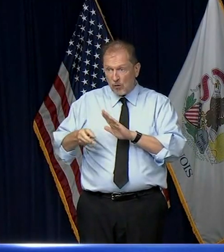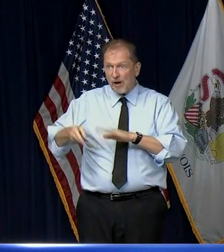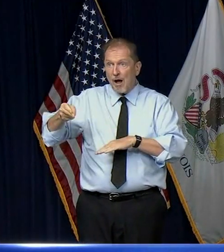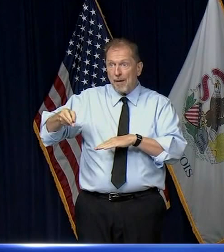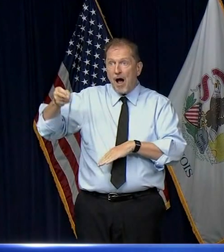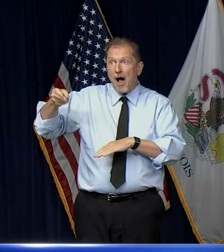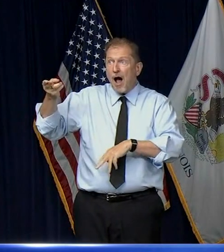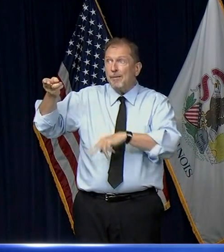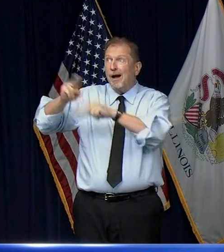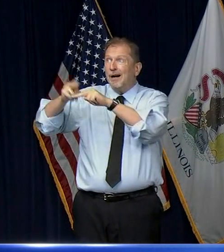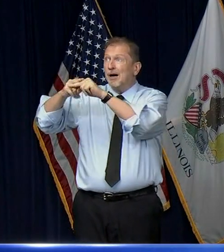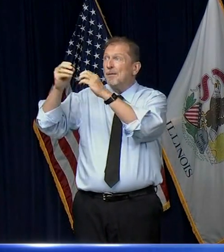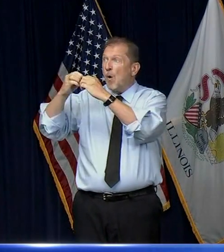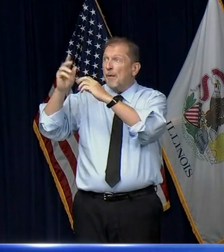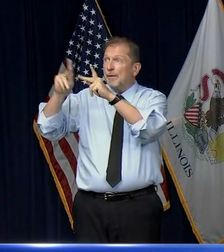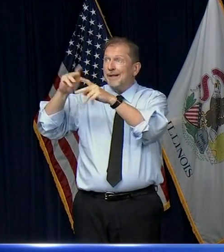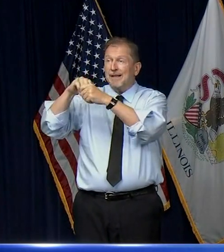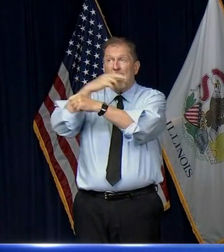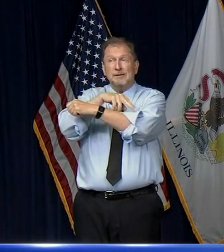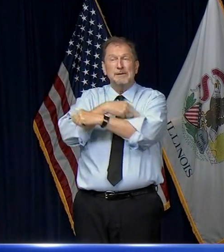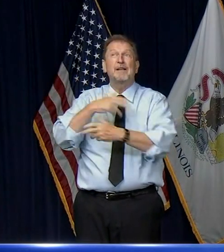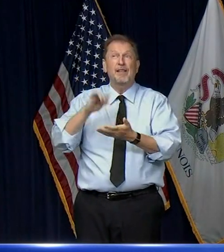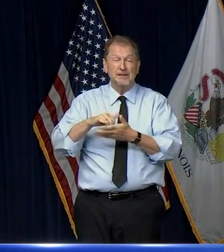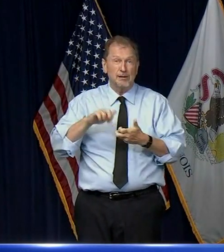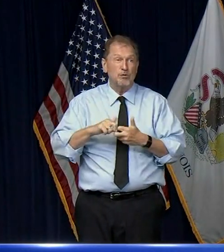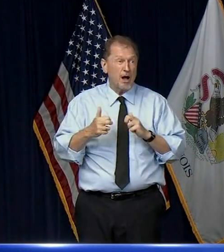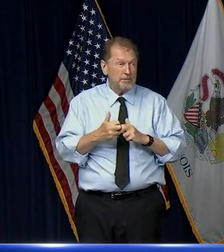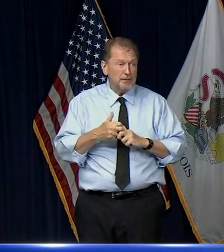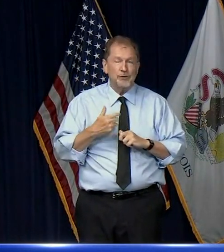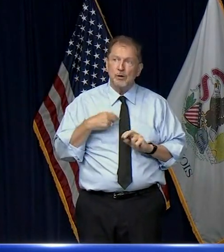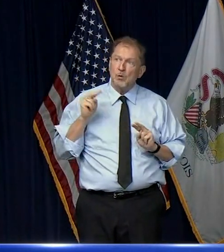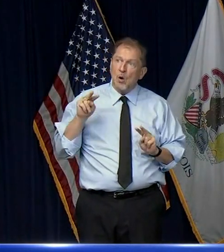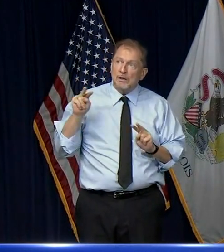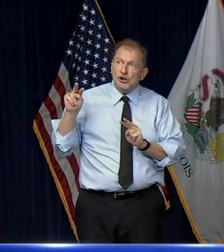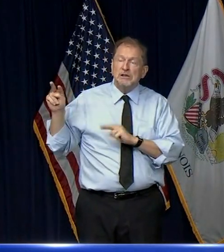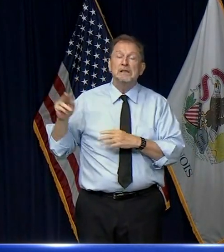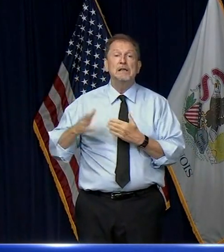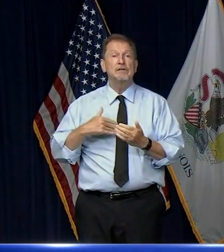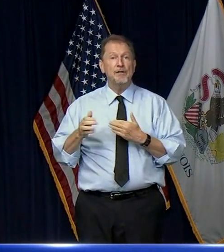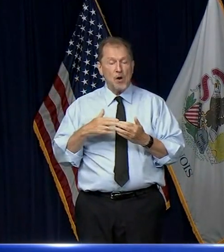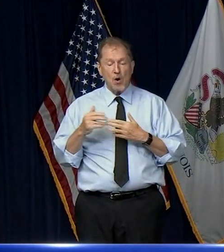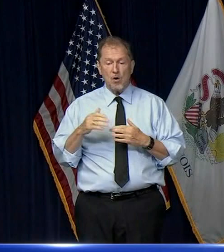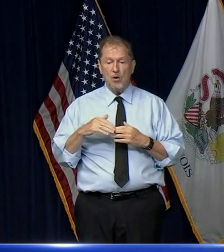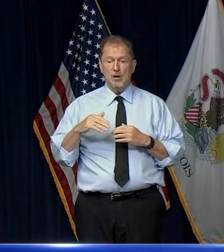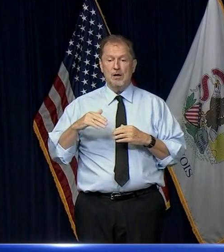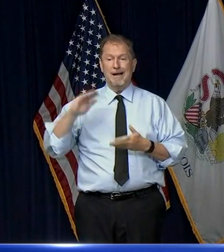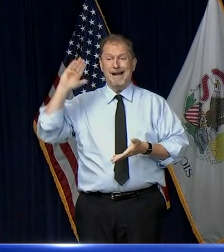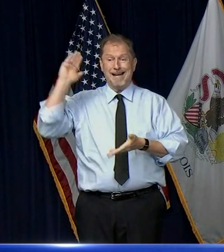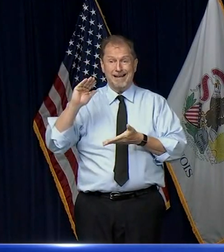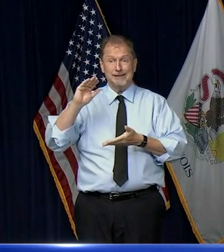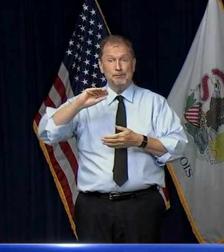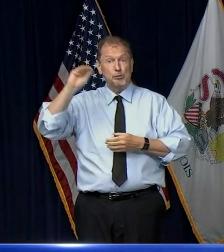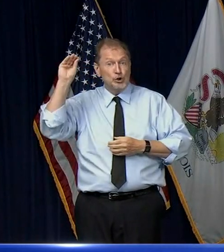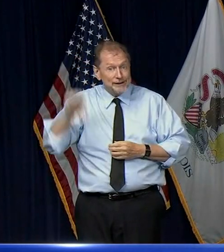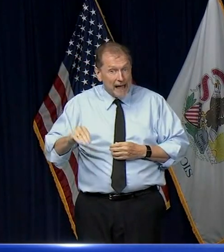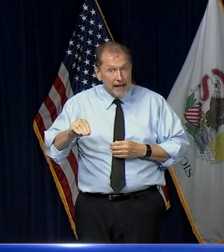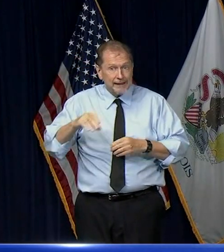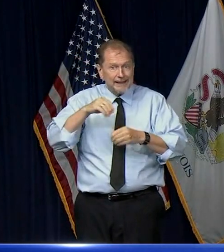RISING. THIS IS PROBLEMATIC. WE ARE WATCHING CLOSELY, EVEN